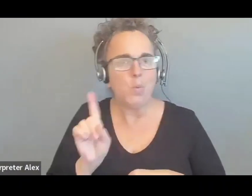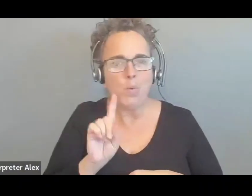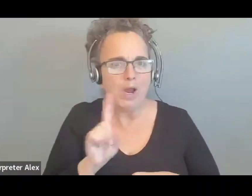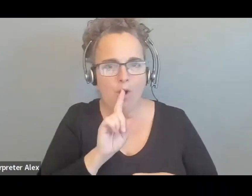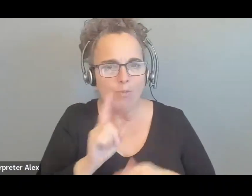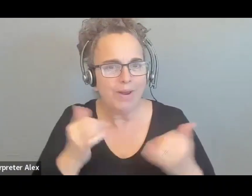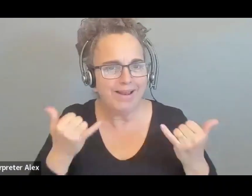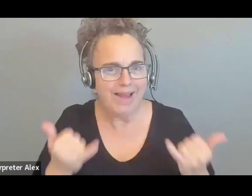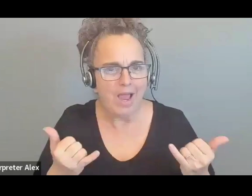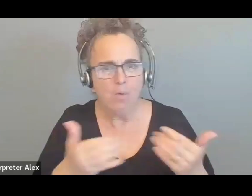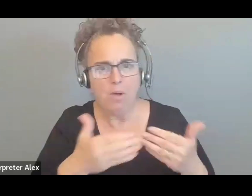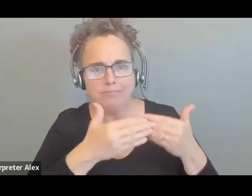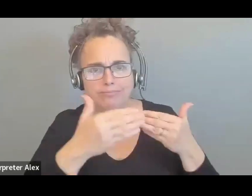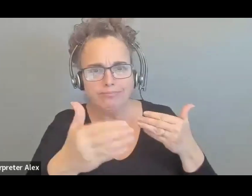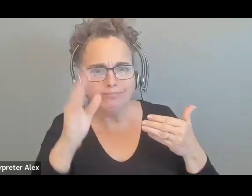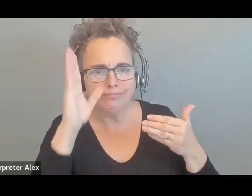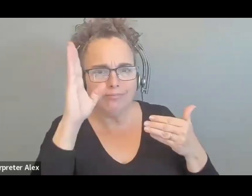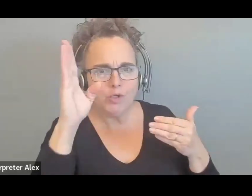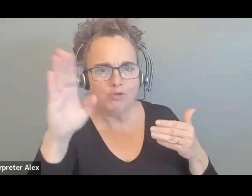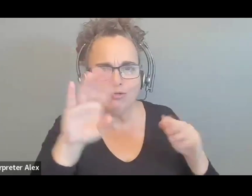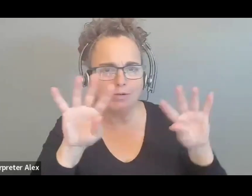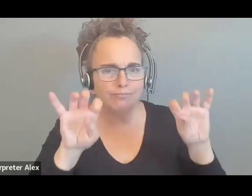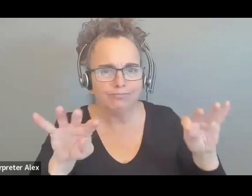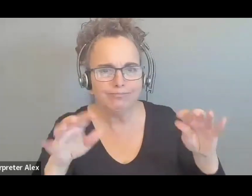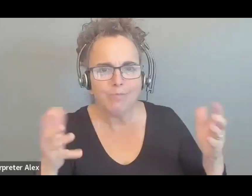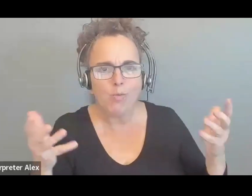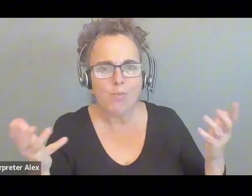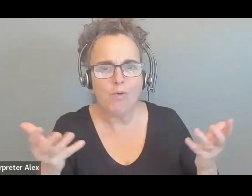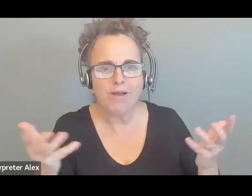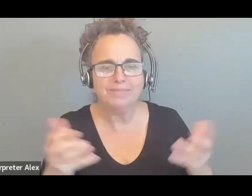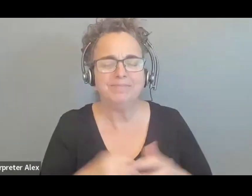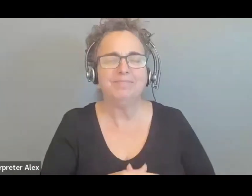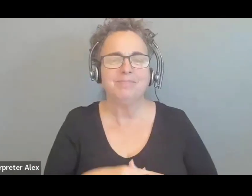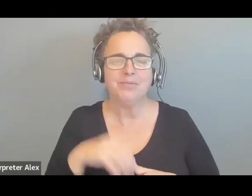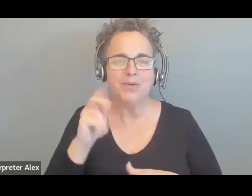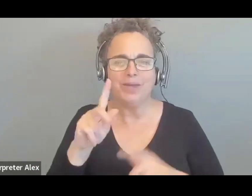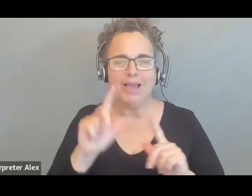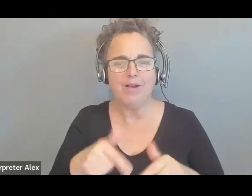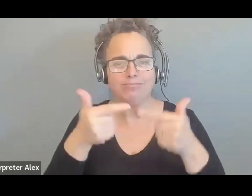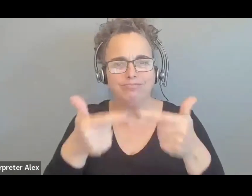and where are we heading? And I'd like to start off with you Blake, if you can.